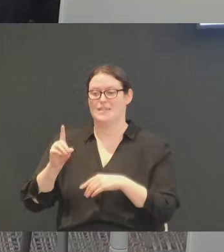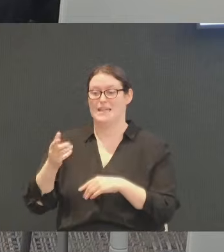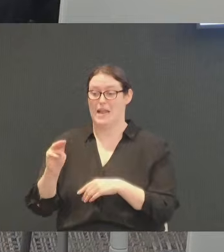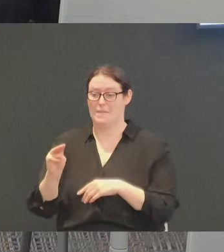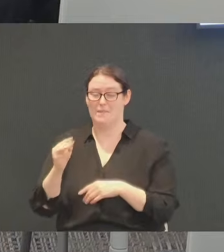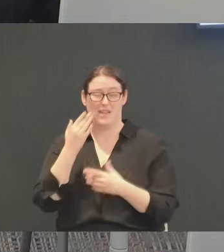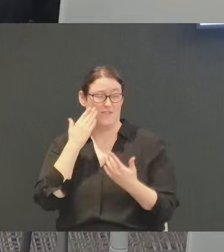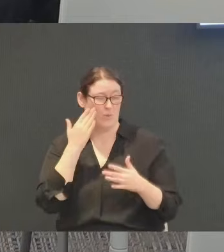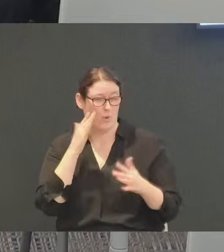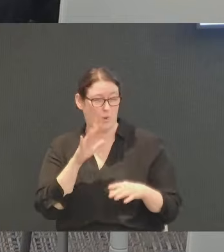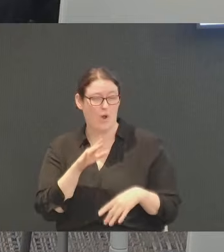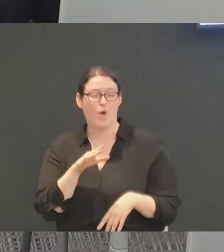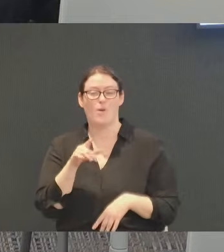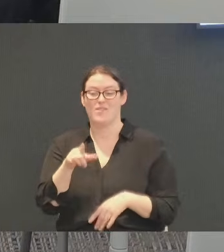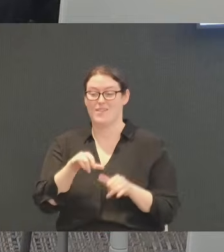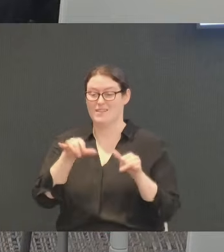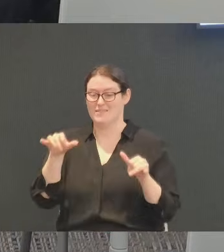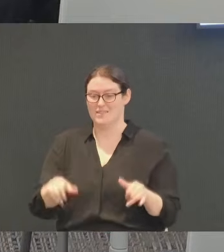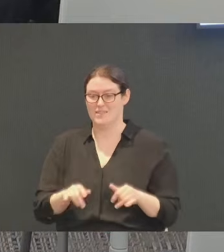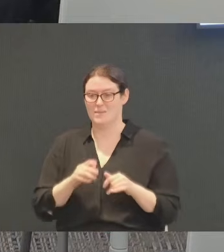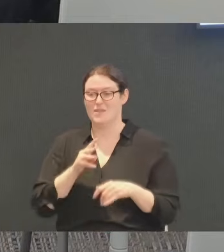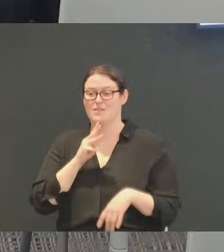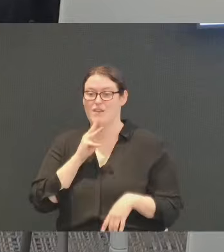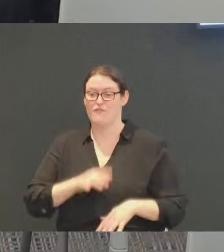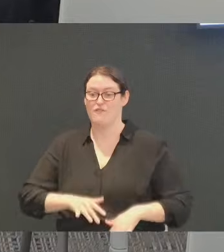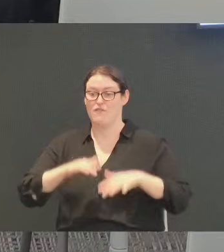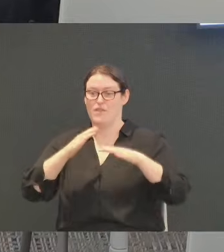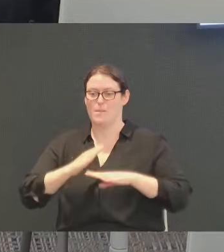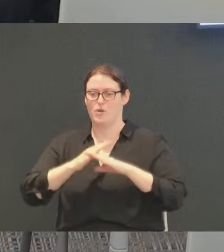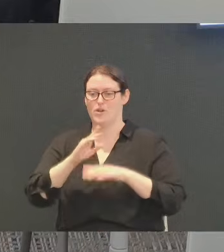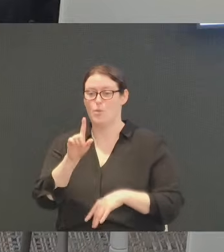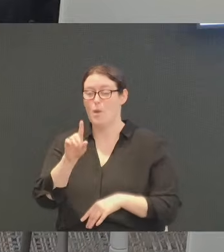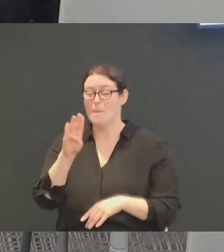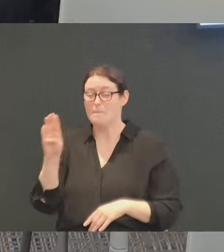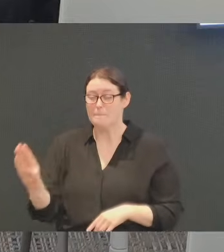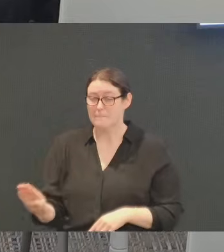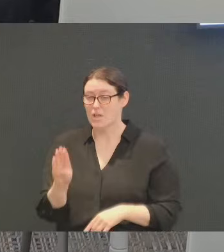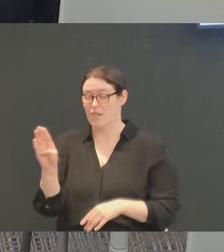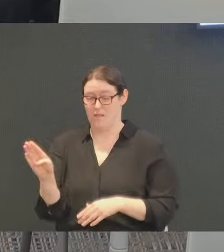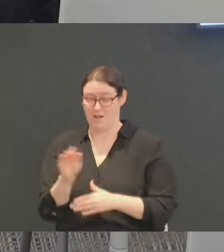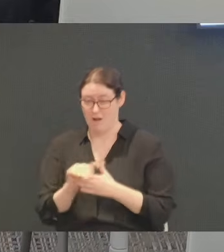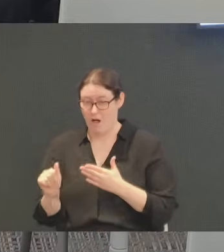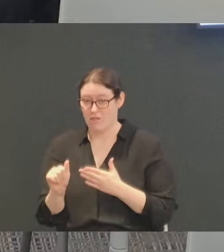system provides flood flood protection to over1 billion dollars of property and infrastructure,